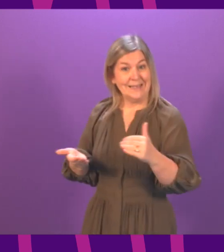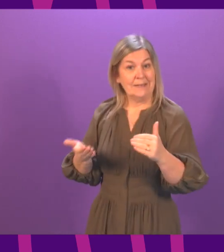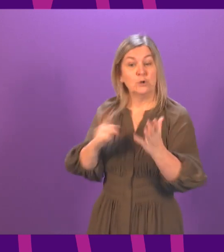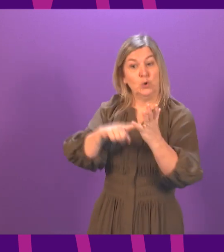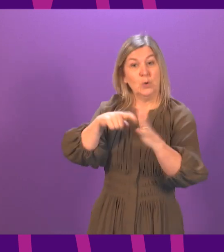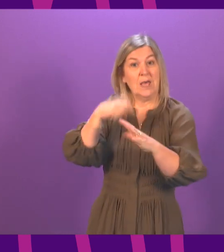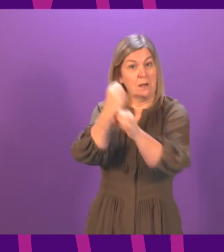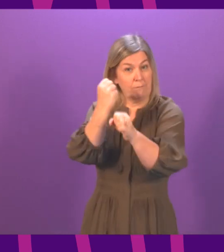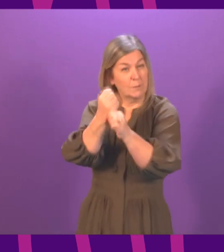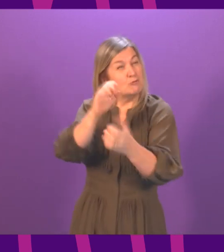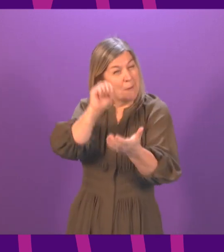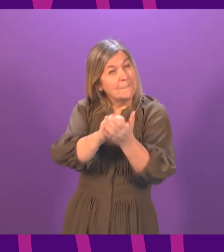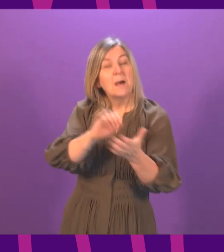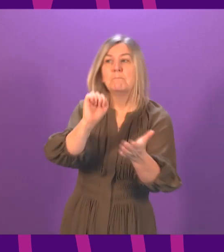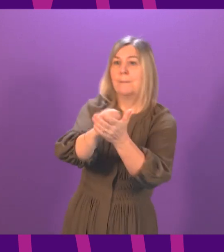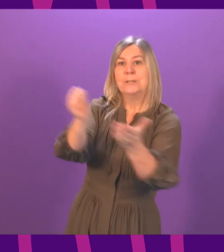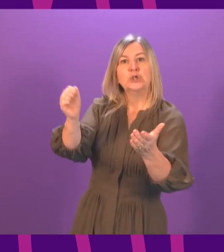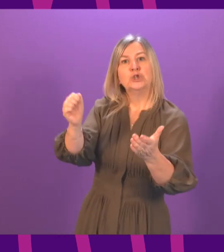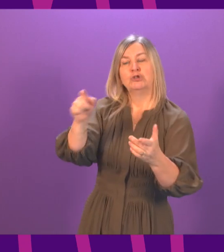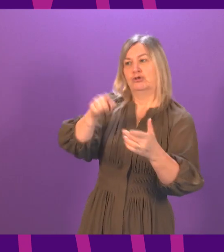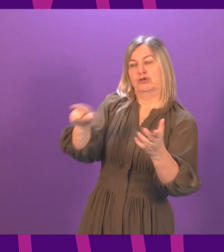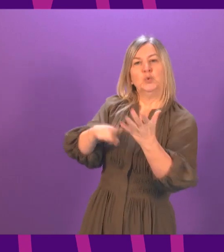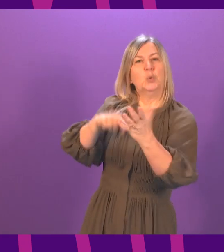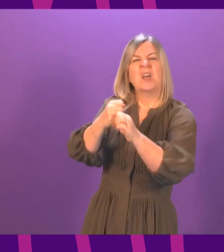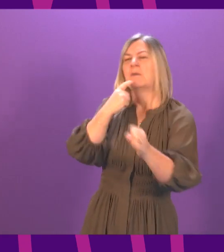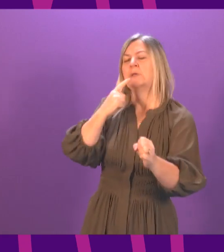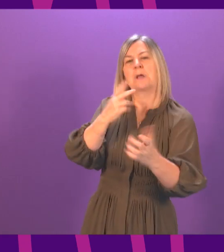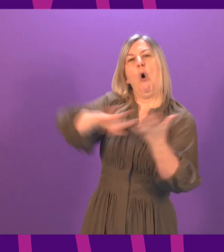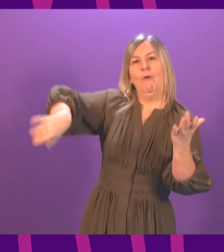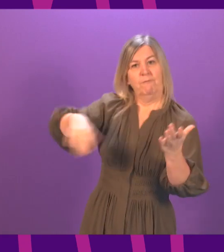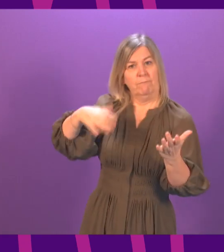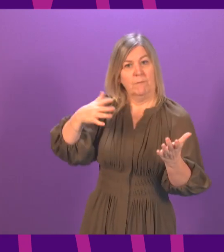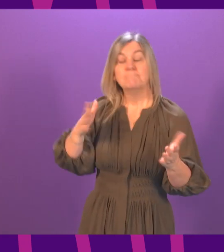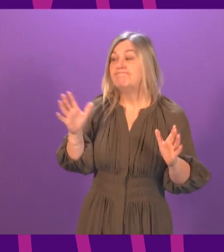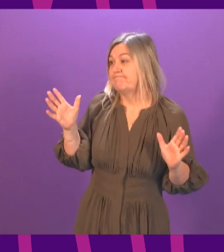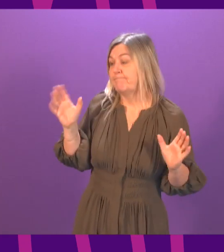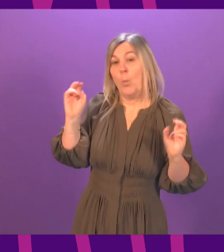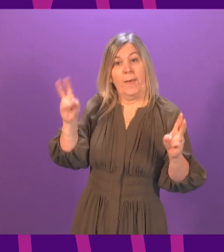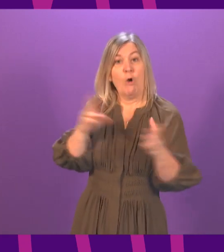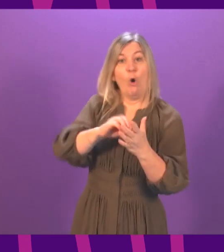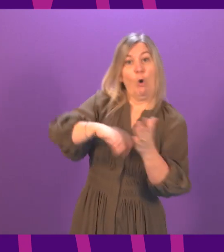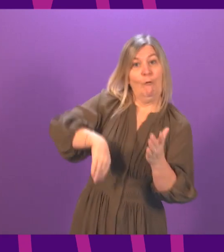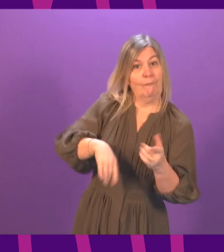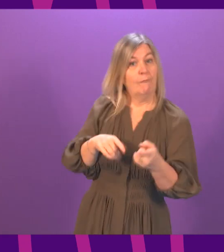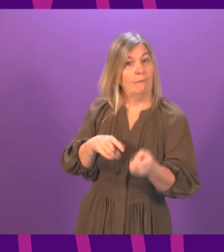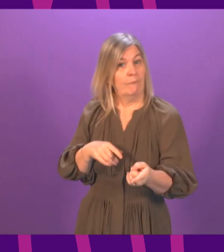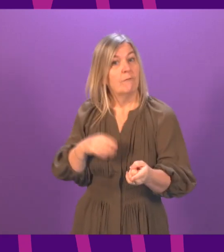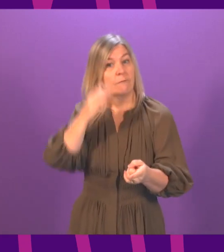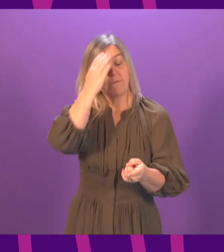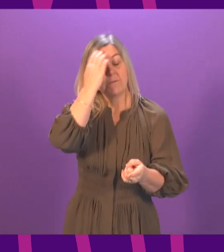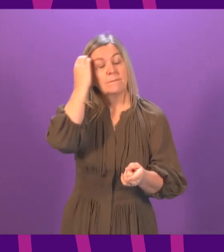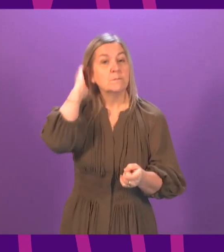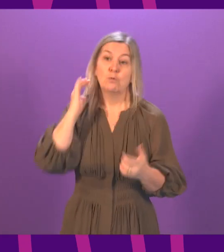that information out of the public domain while being quite happy to brief about the figures through spin to the media. I have said to my officials that I think that we will, actually,